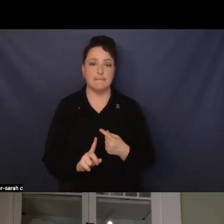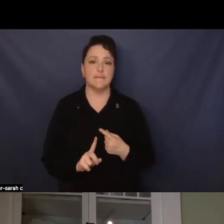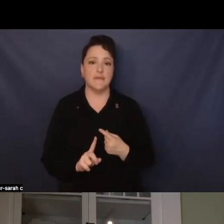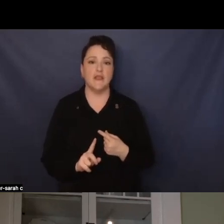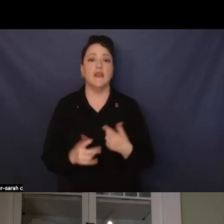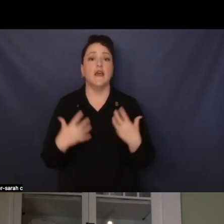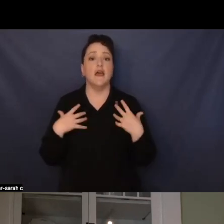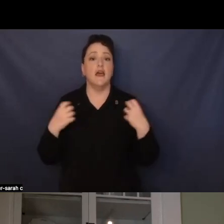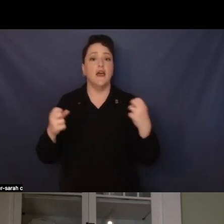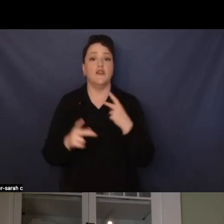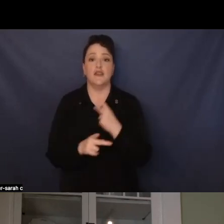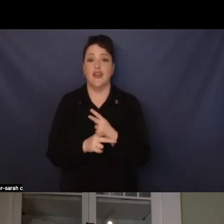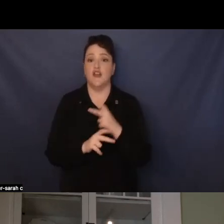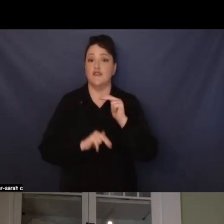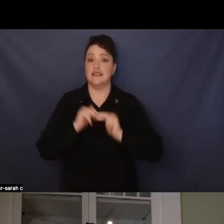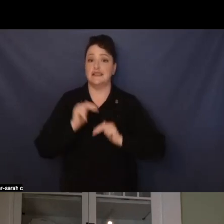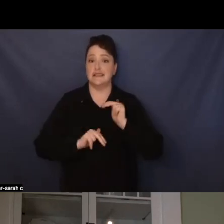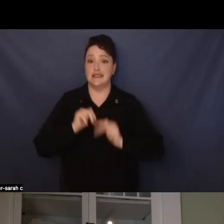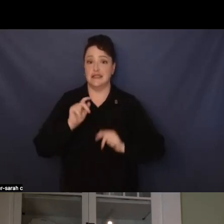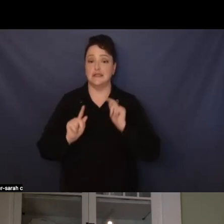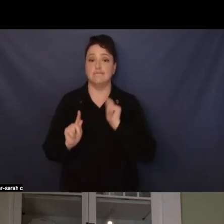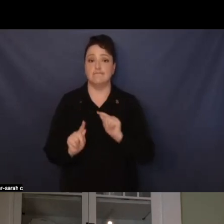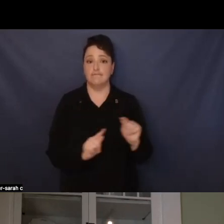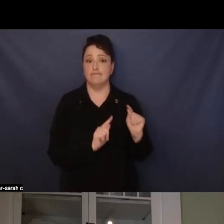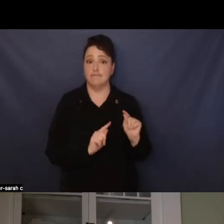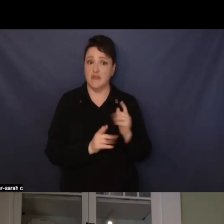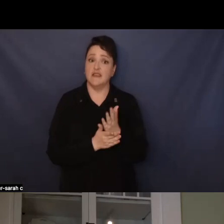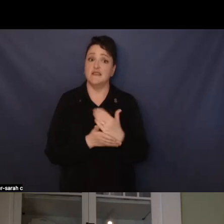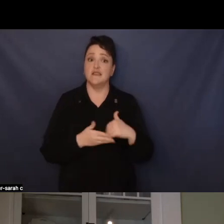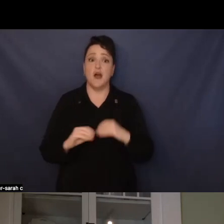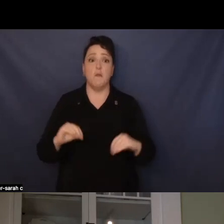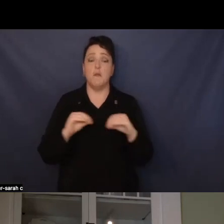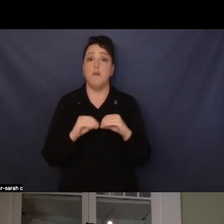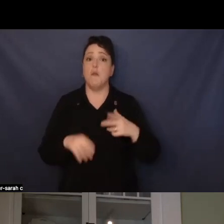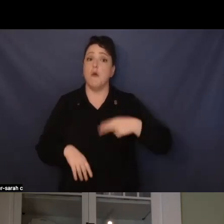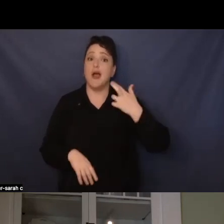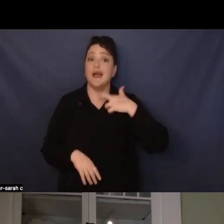have disabilities that make them more likely to get diseases that are easily spread. Such as